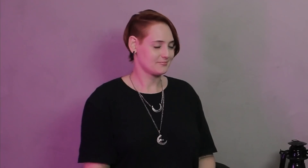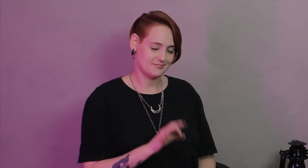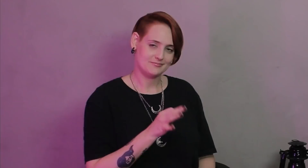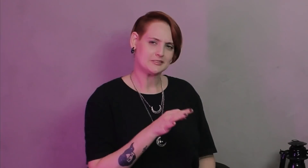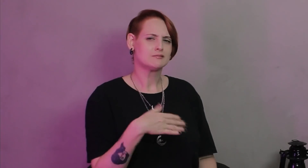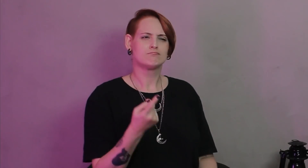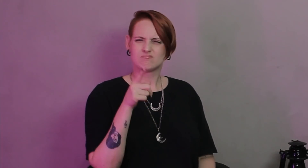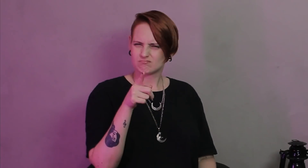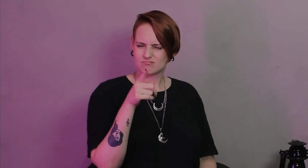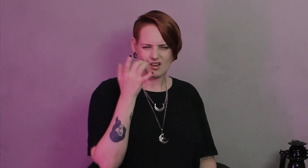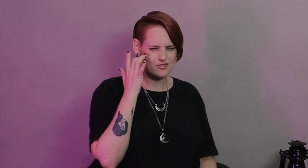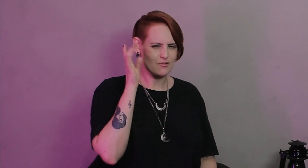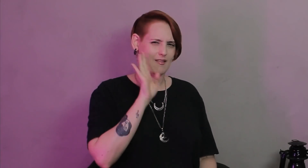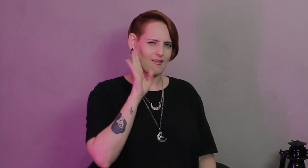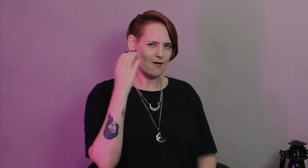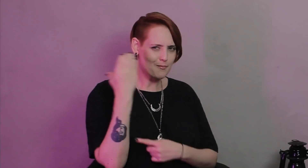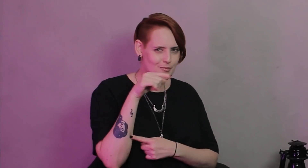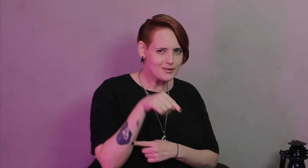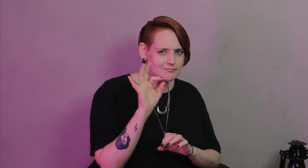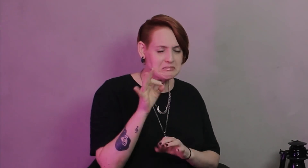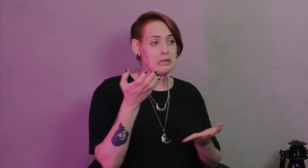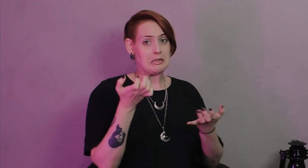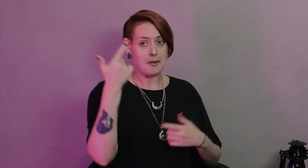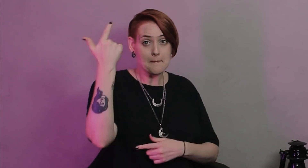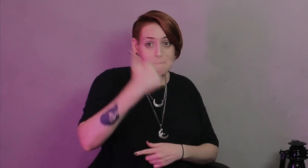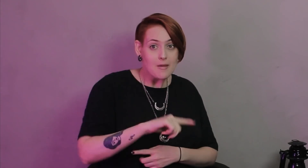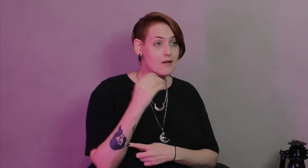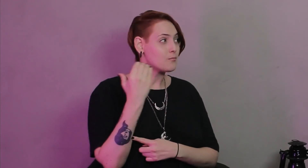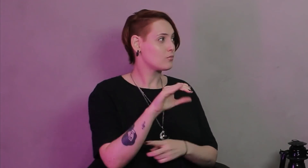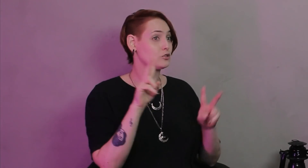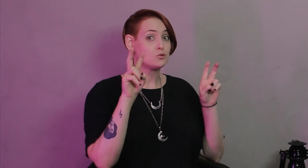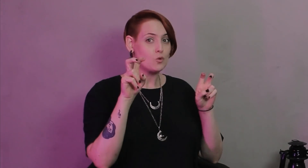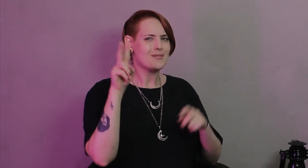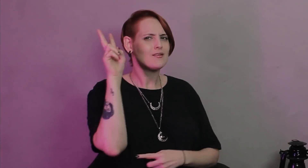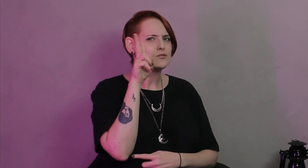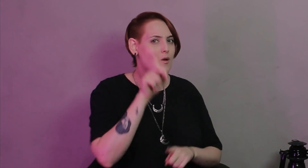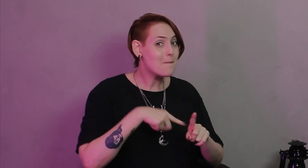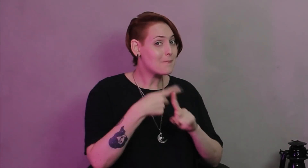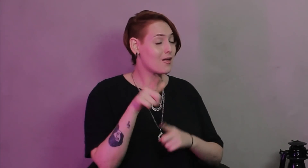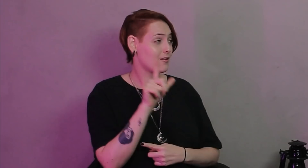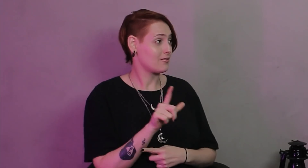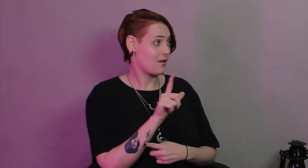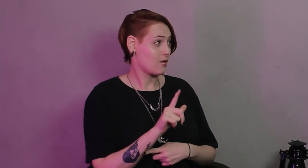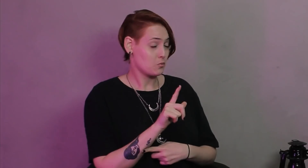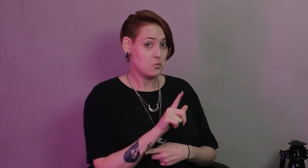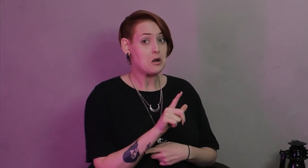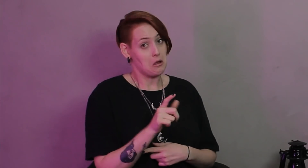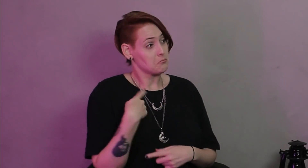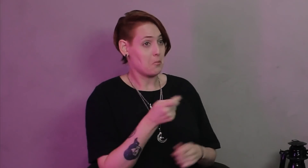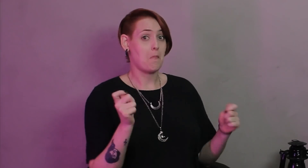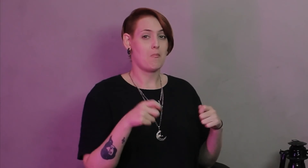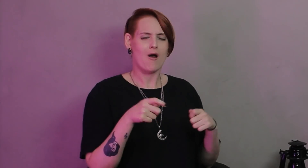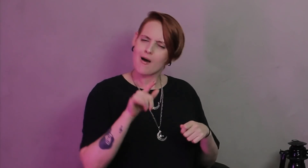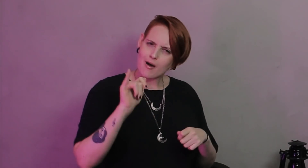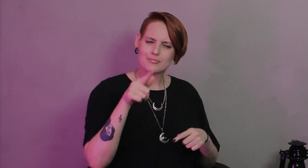Do you, teddy bear, want more videos about history and literature like this one?